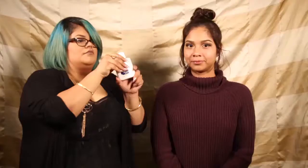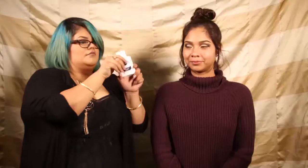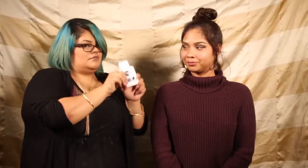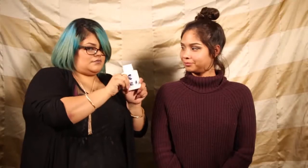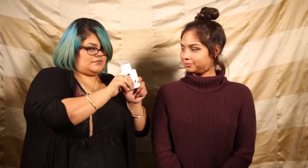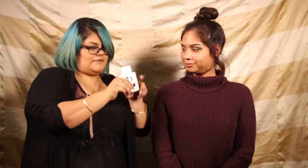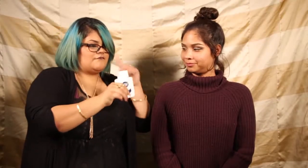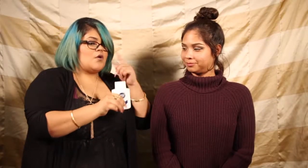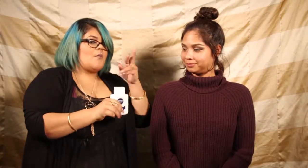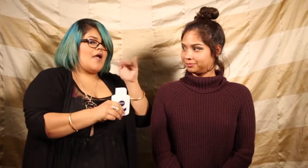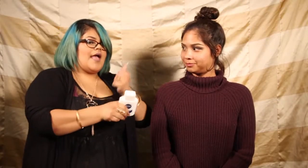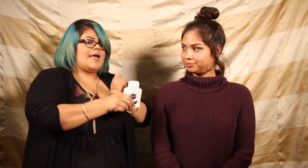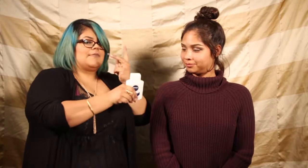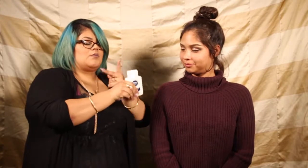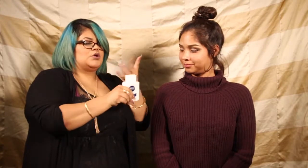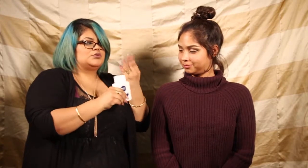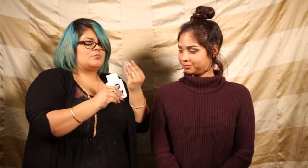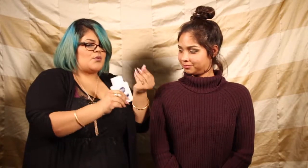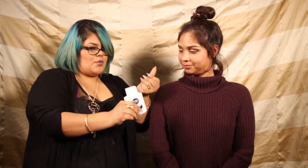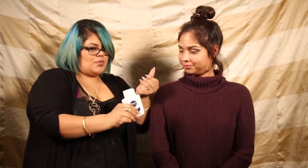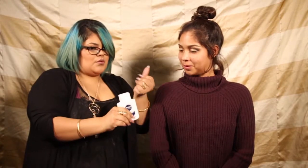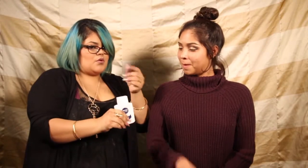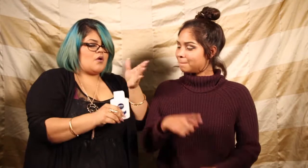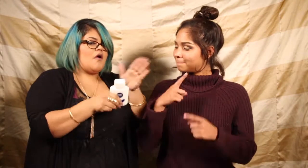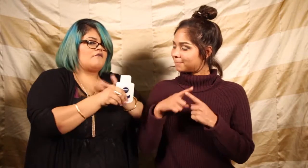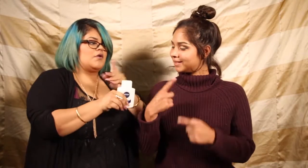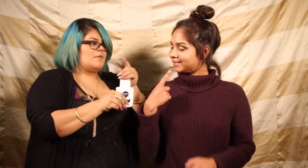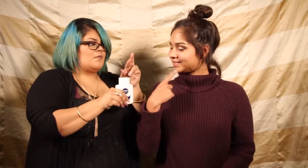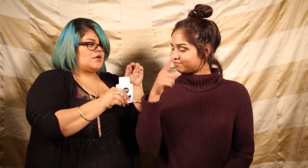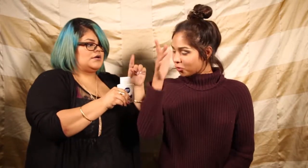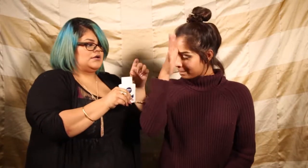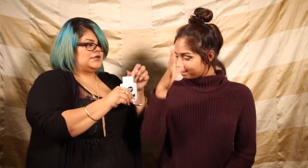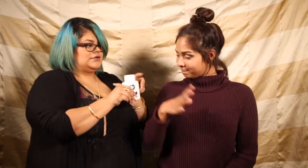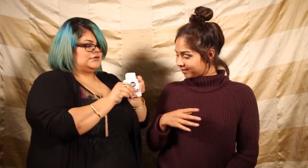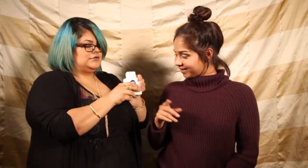This one is face primer to make your face smooth.. but it said its for men?